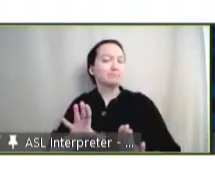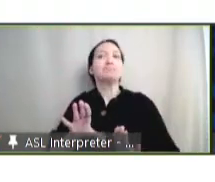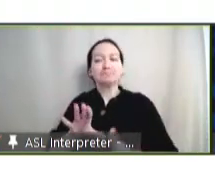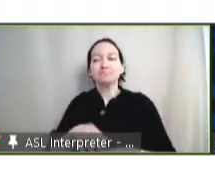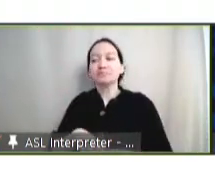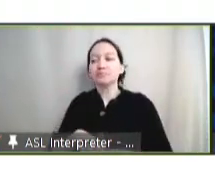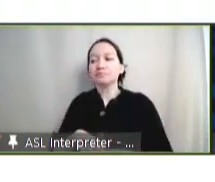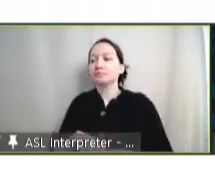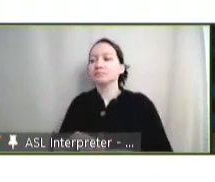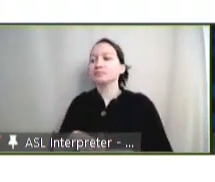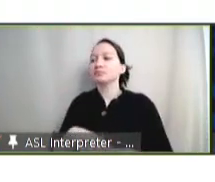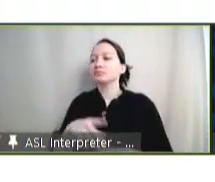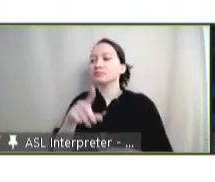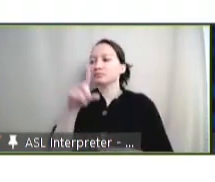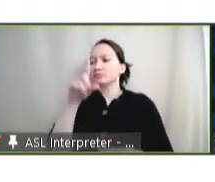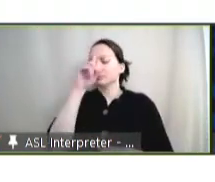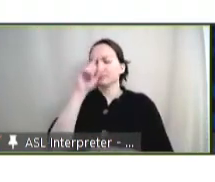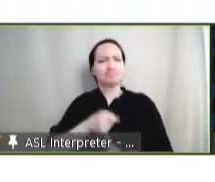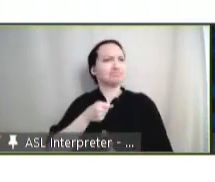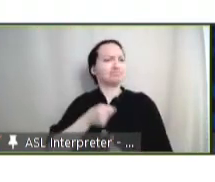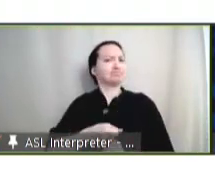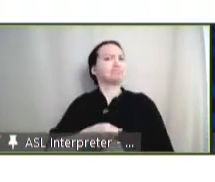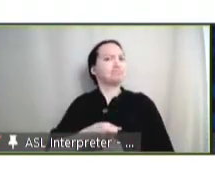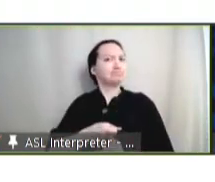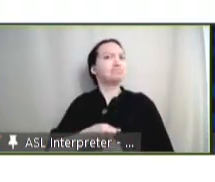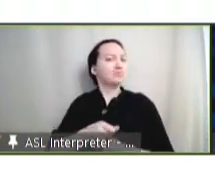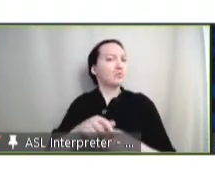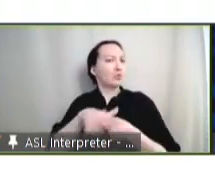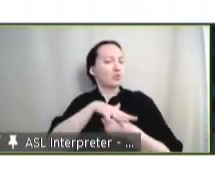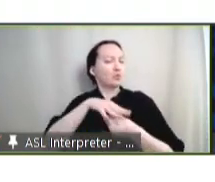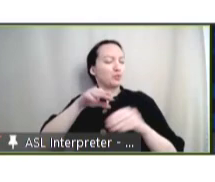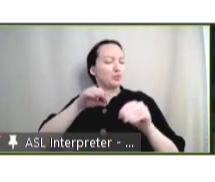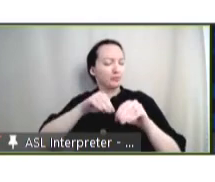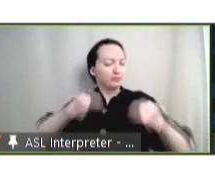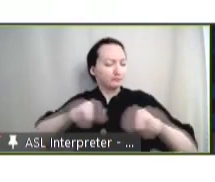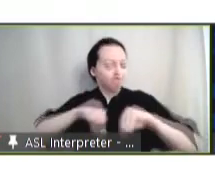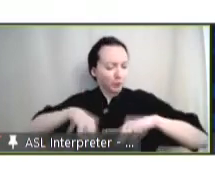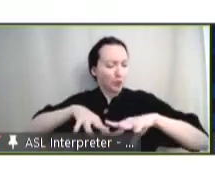really are impactful at the local level, as we work, you know, very closely with